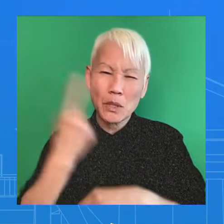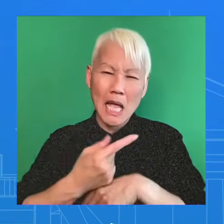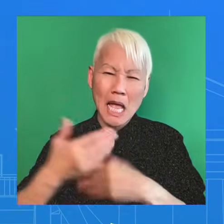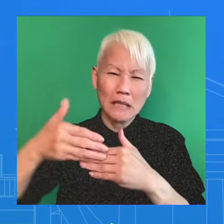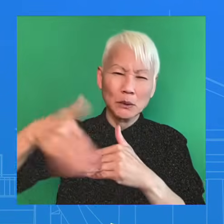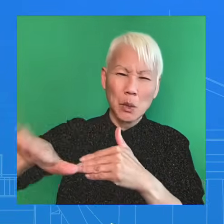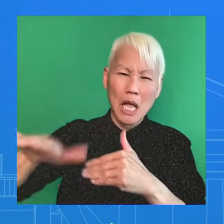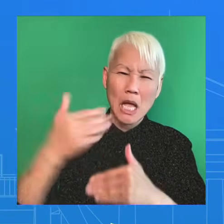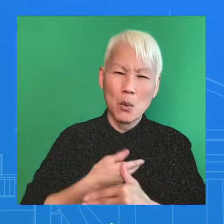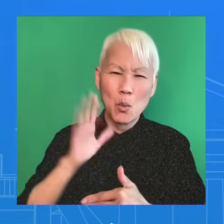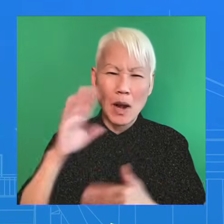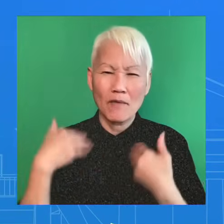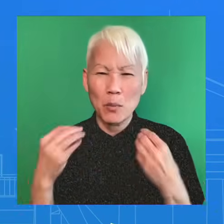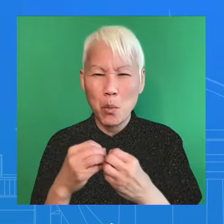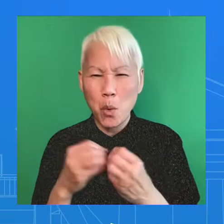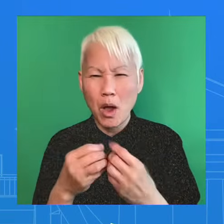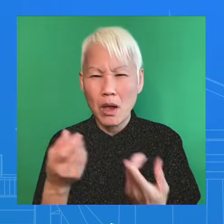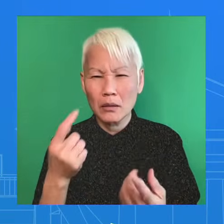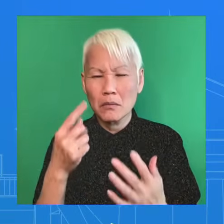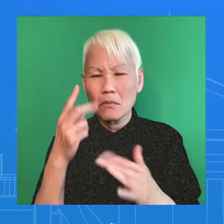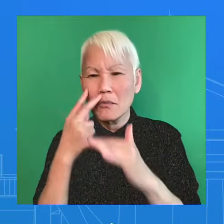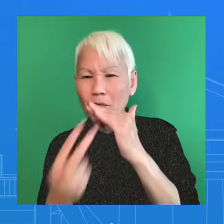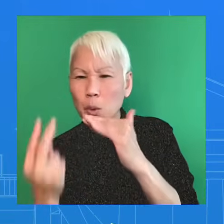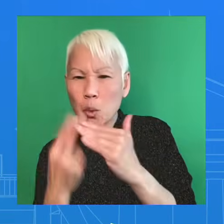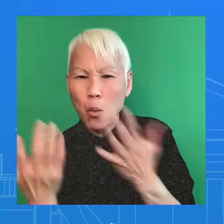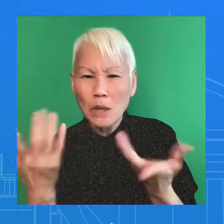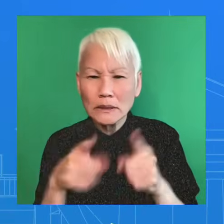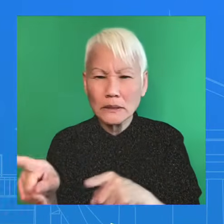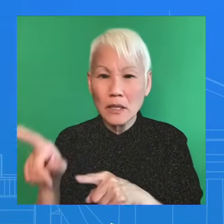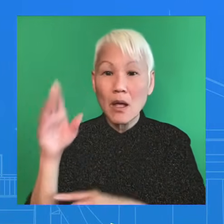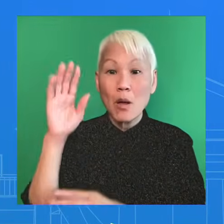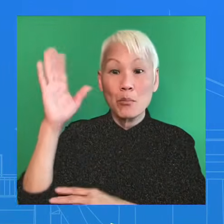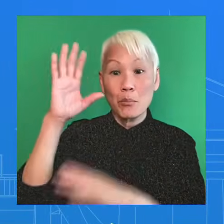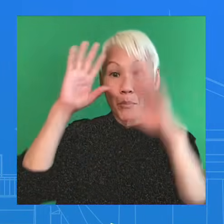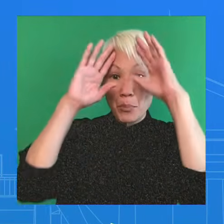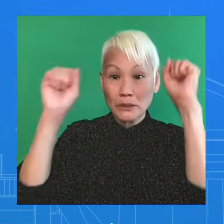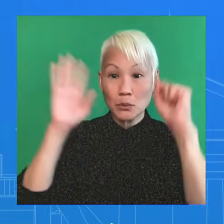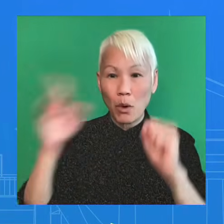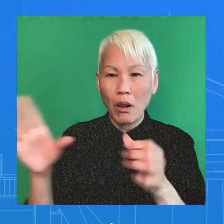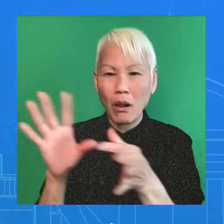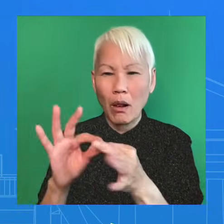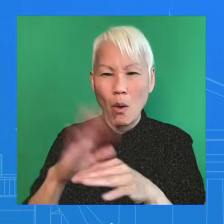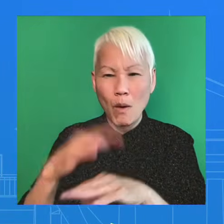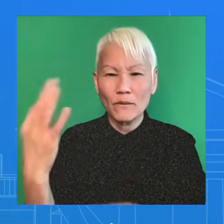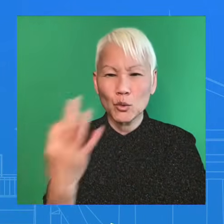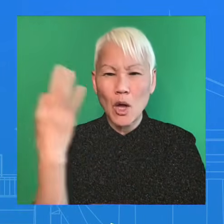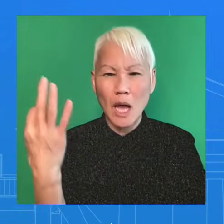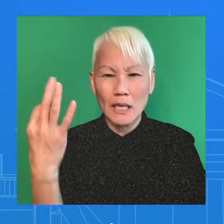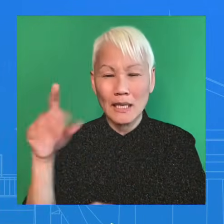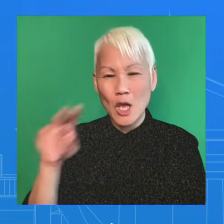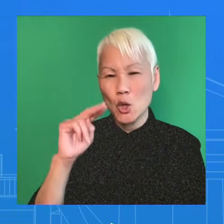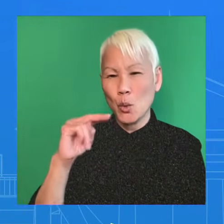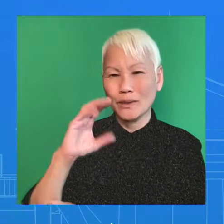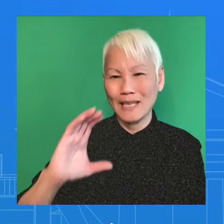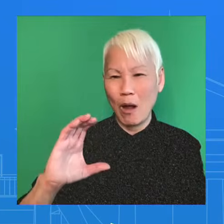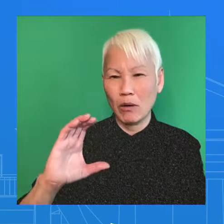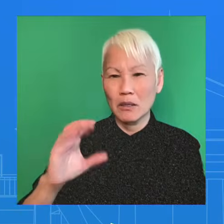is going to say on Friday when he's in North Carolina. Just don't have anything right now. And as you can imagine, the remarks are continuously